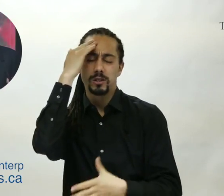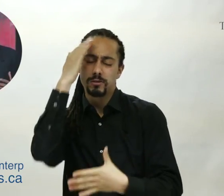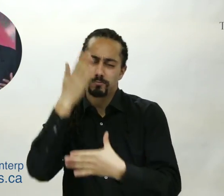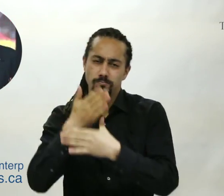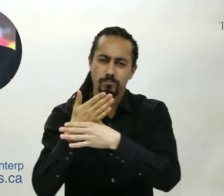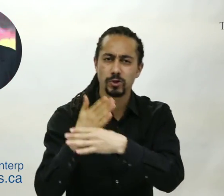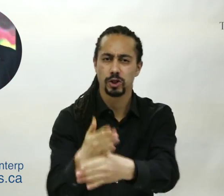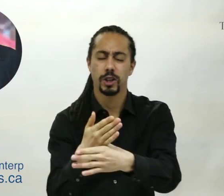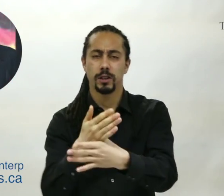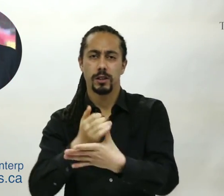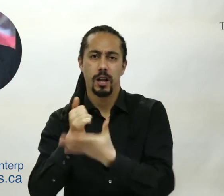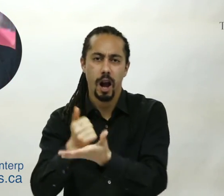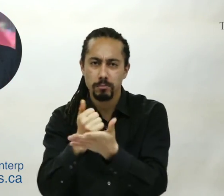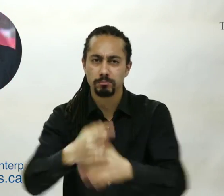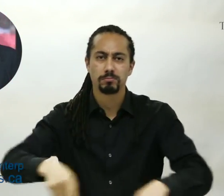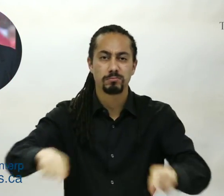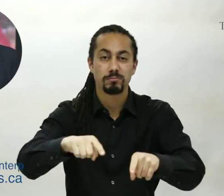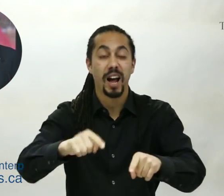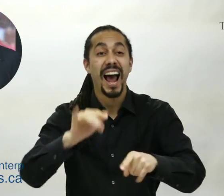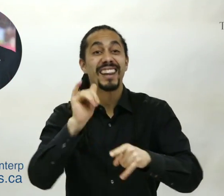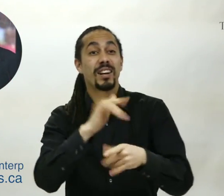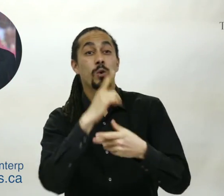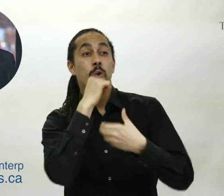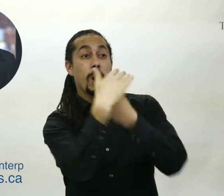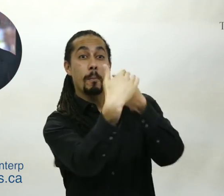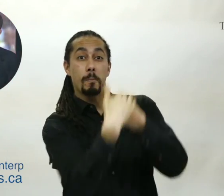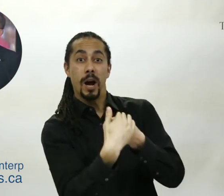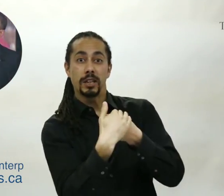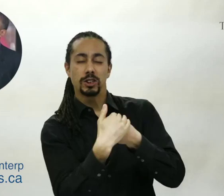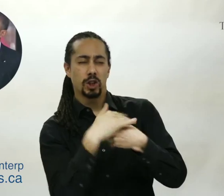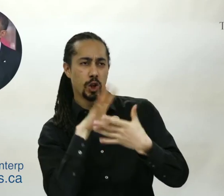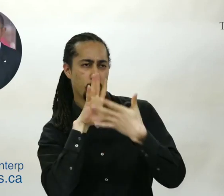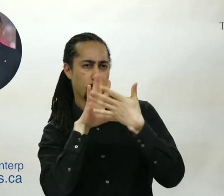and the customs of his oppressor so that one day he might better convey to